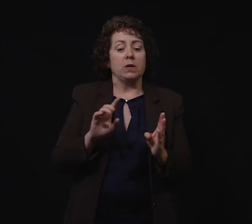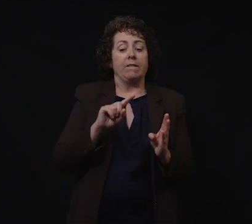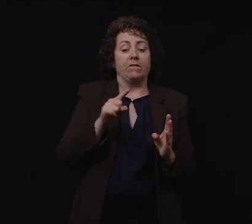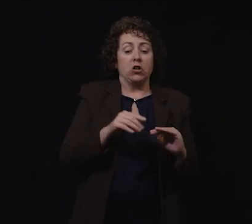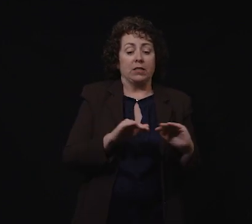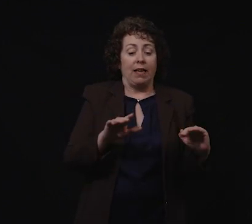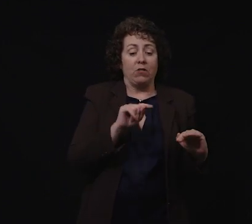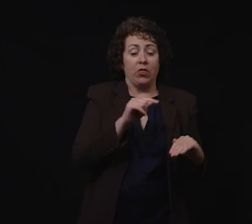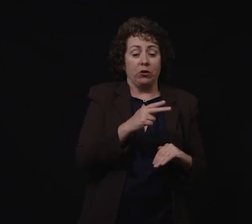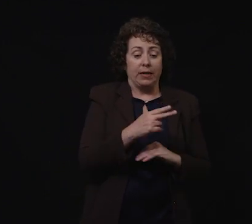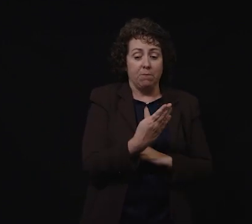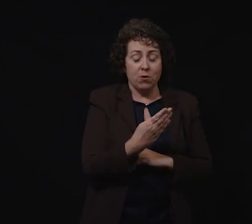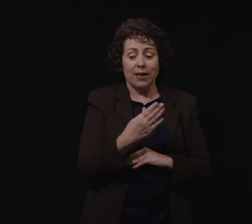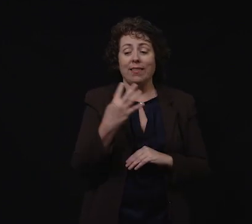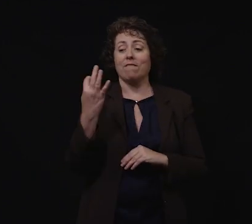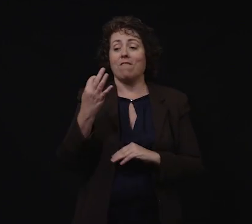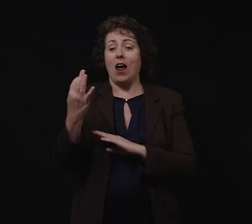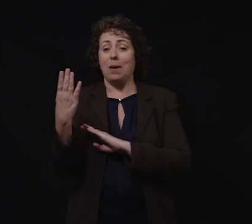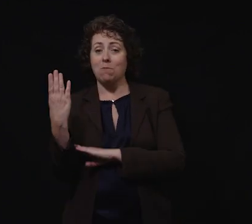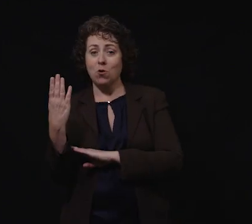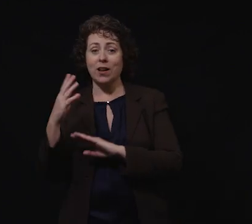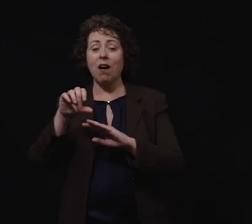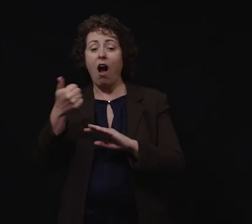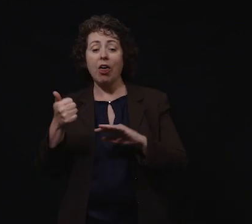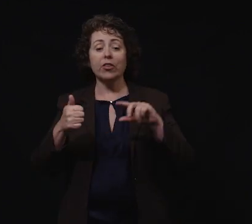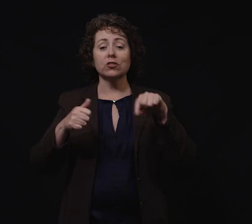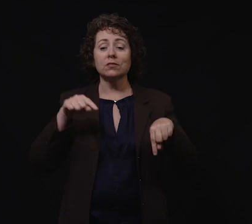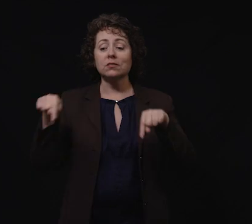We hope that of the hundred thousand individuals